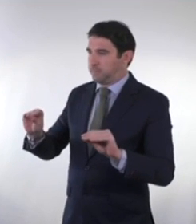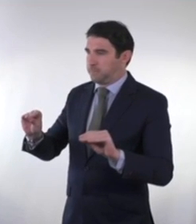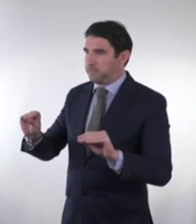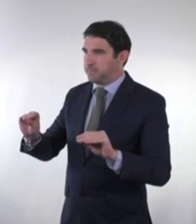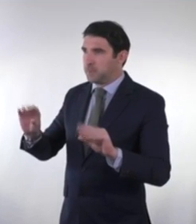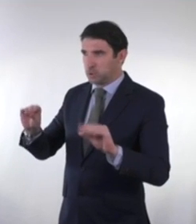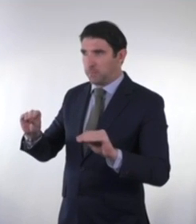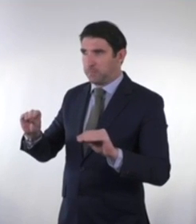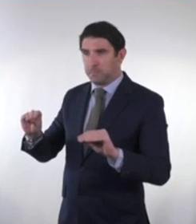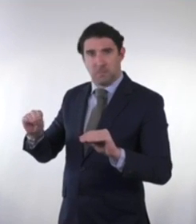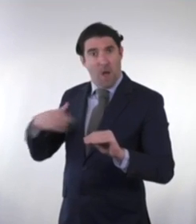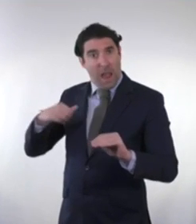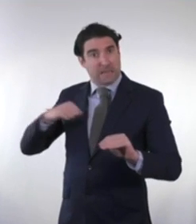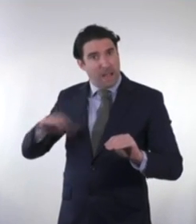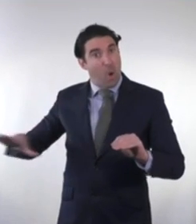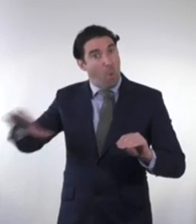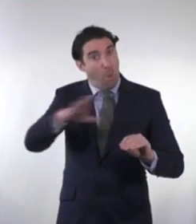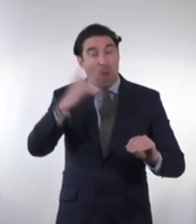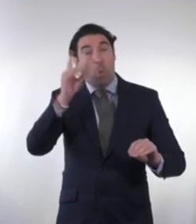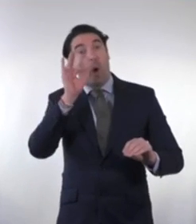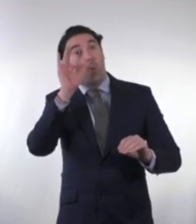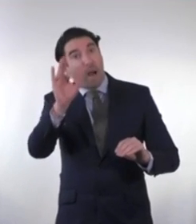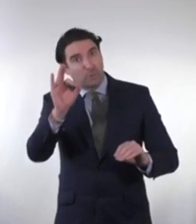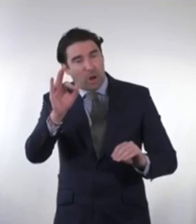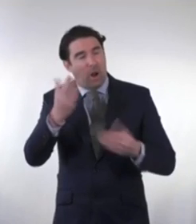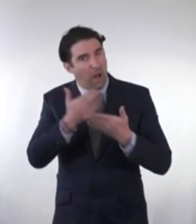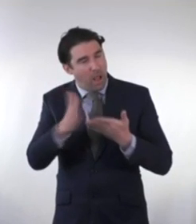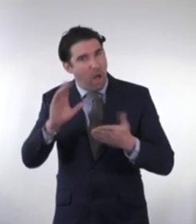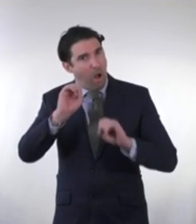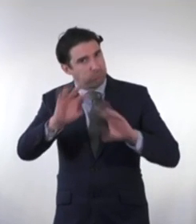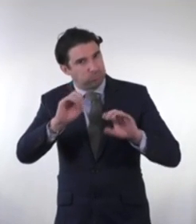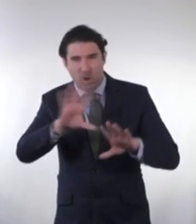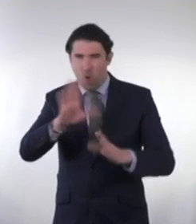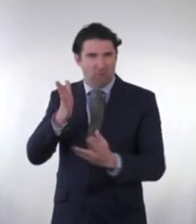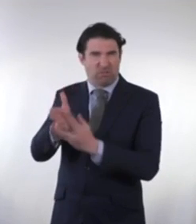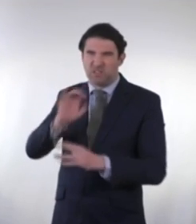upgrade until 2030 at the earliest. What can my right hon. Friend do to give hope to the people